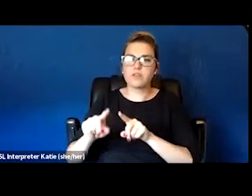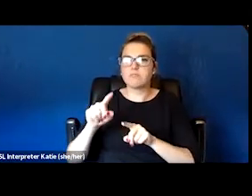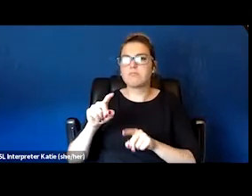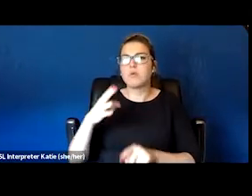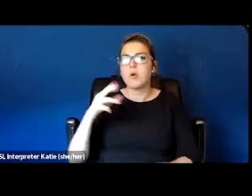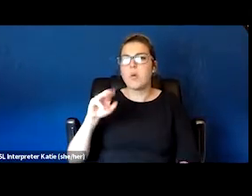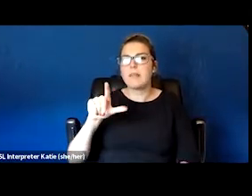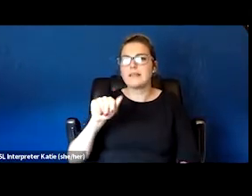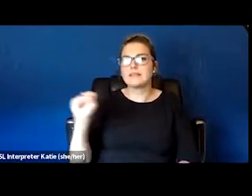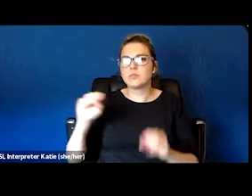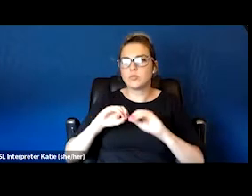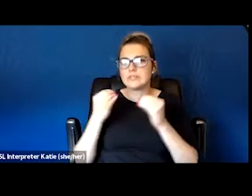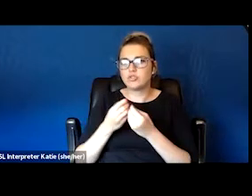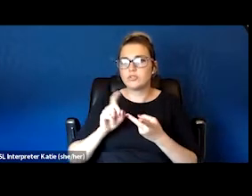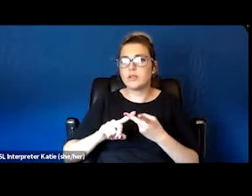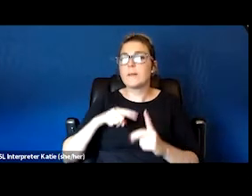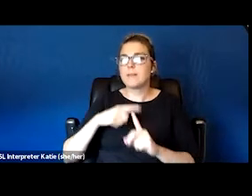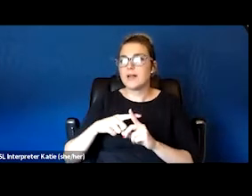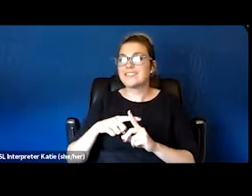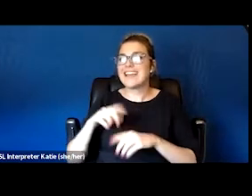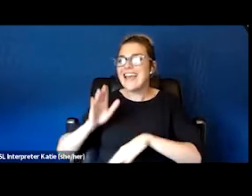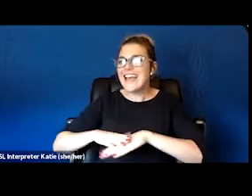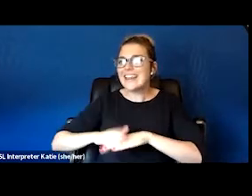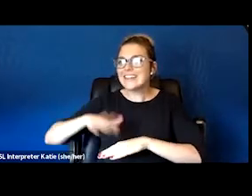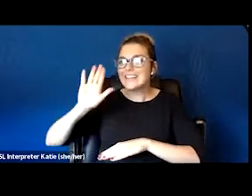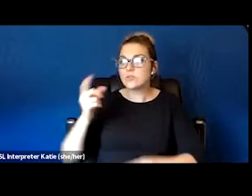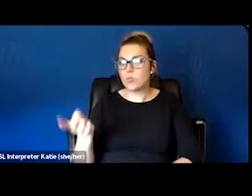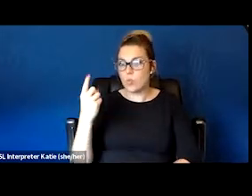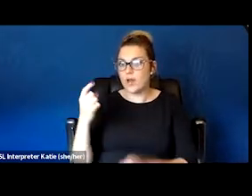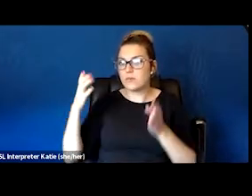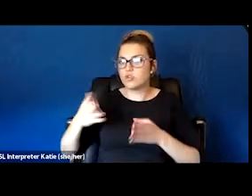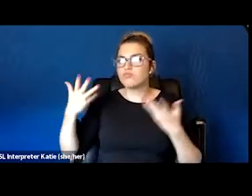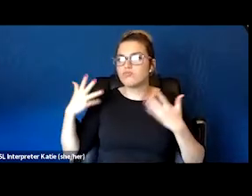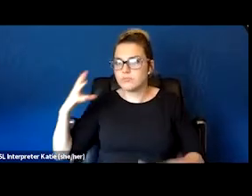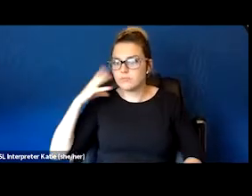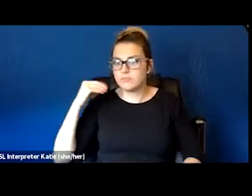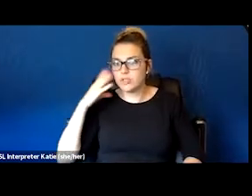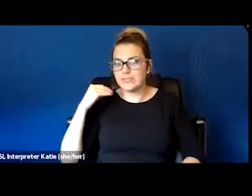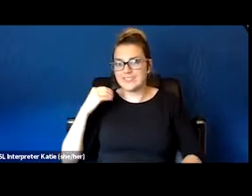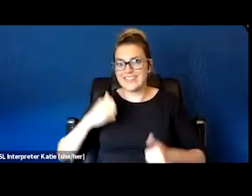with lived experience of homelessness. So this really does, it really does attempt